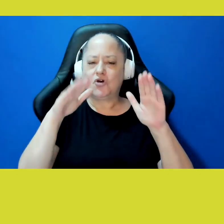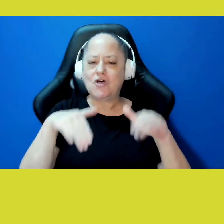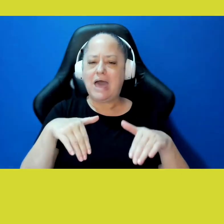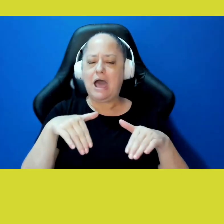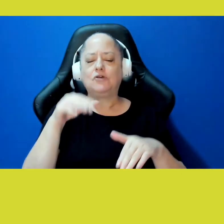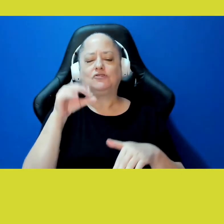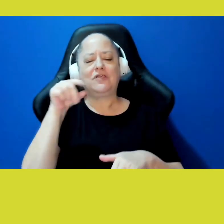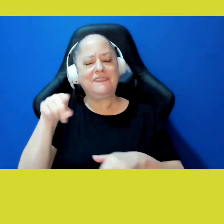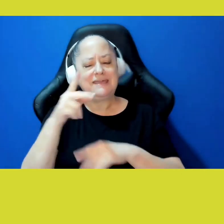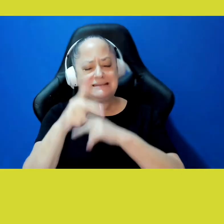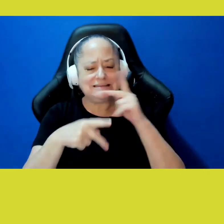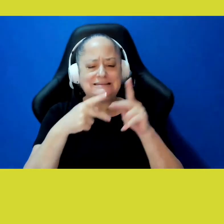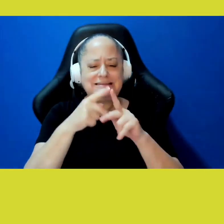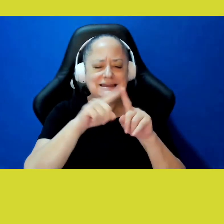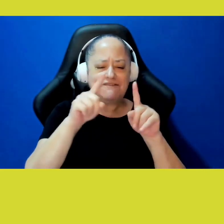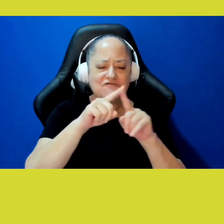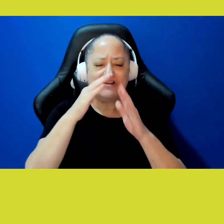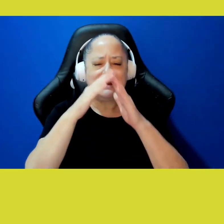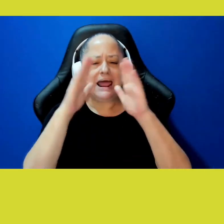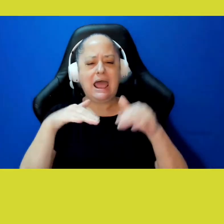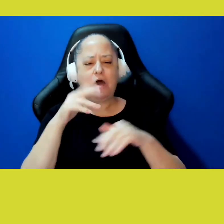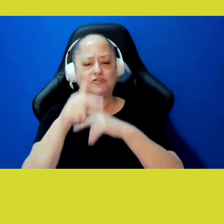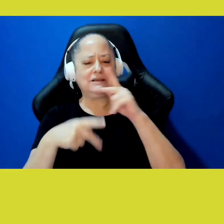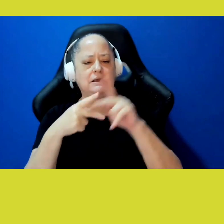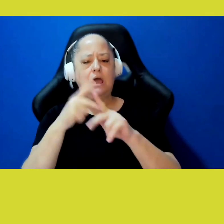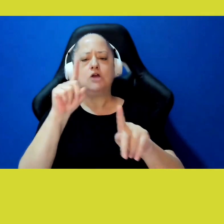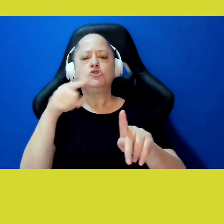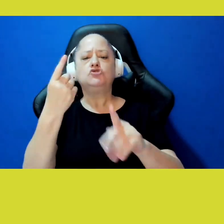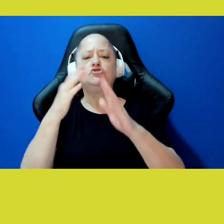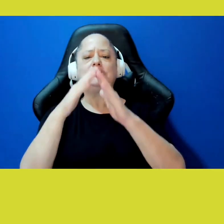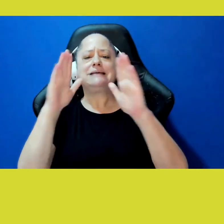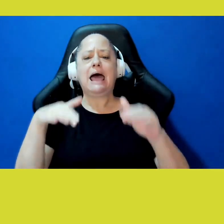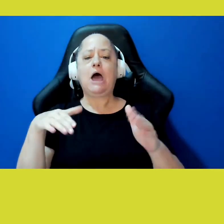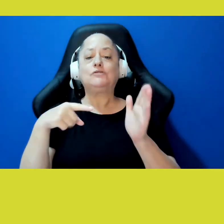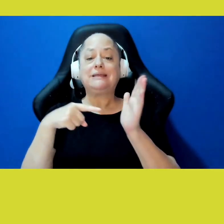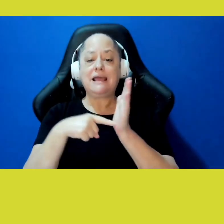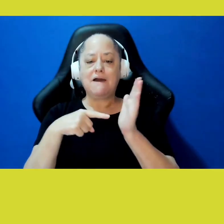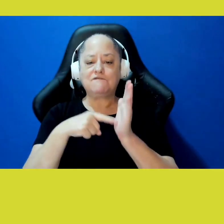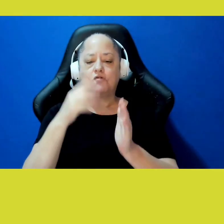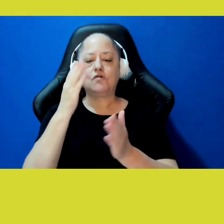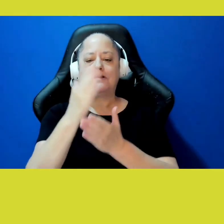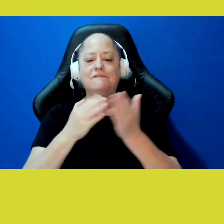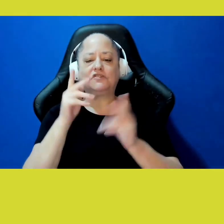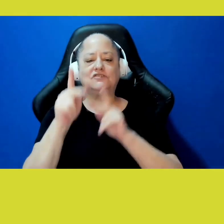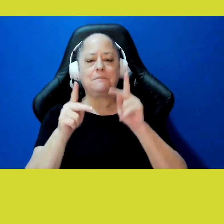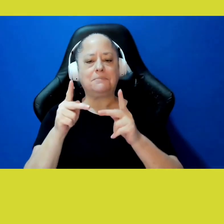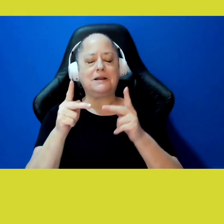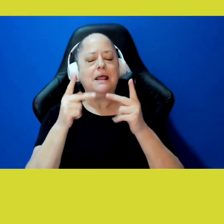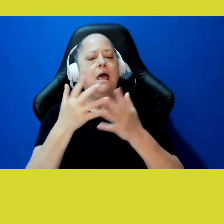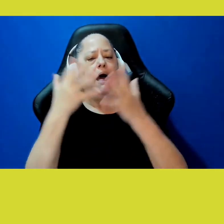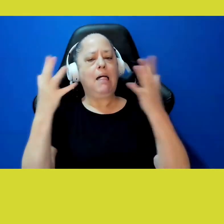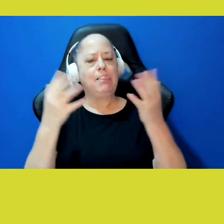or that type of housing, just housing that's affordable. And for some people, lots of support. Some people